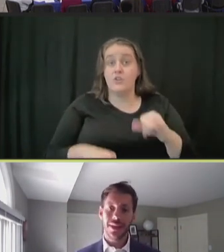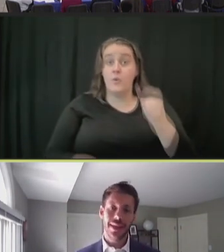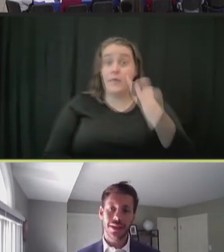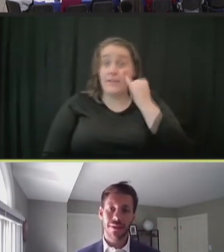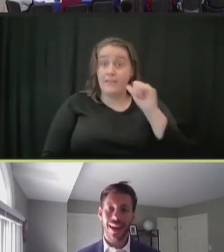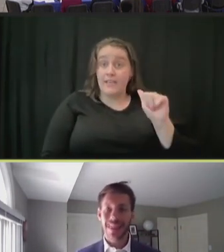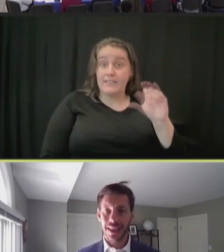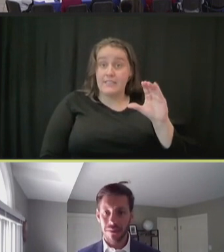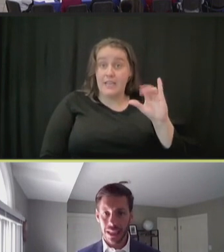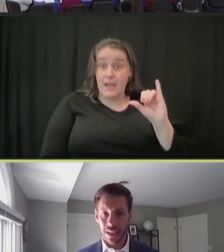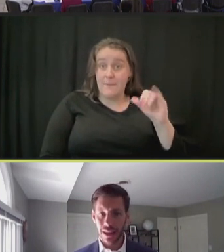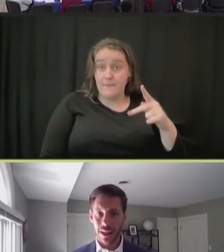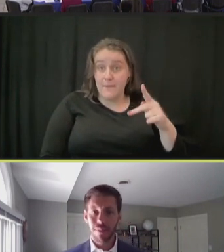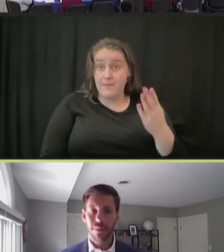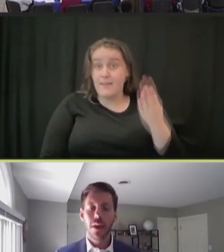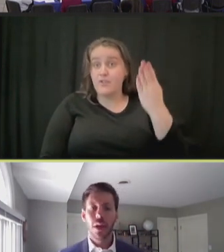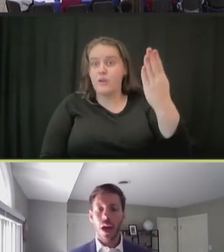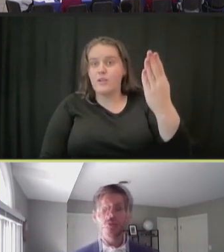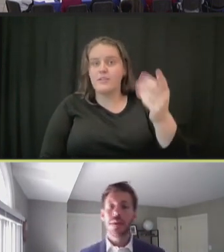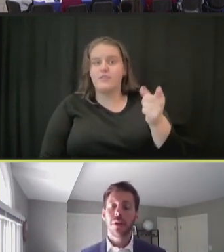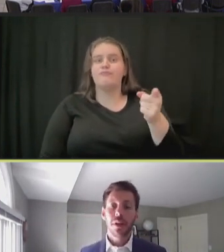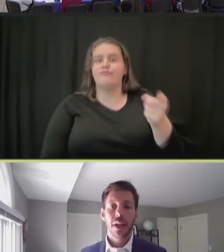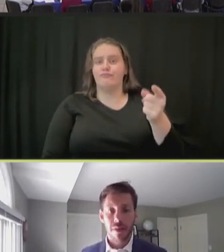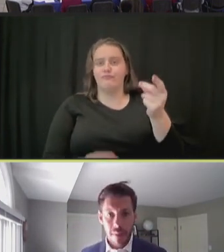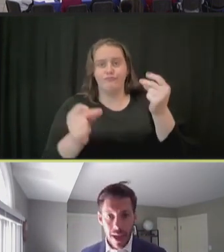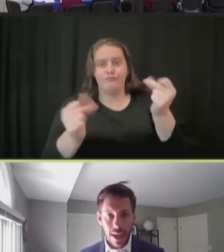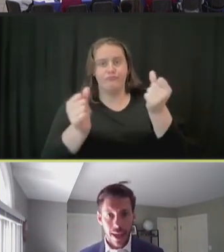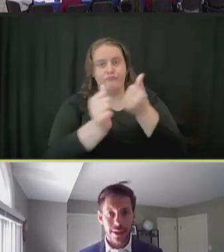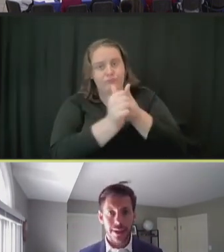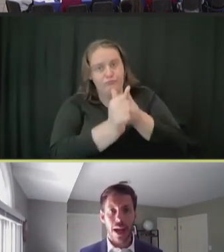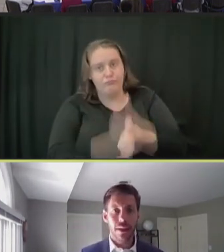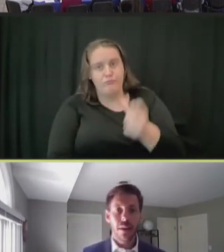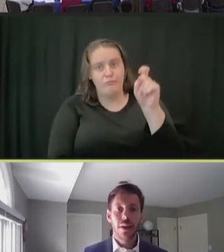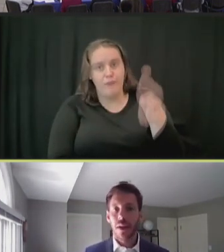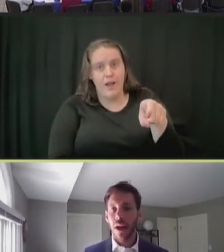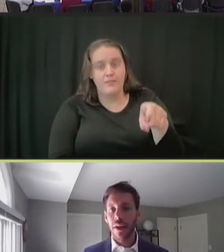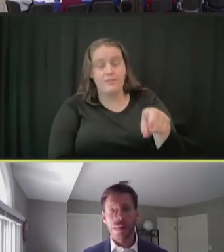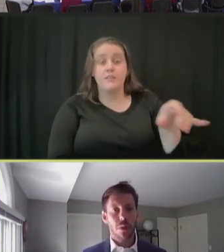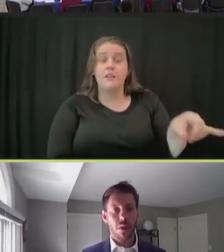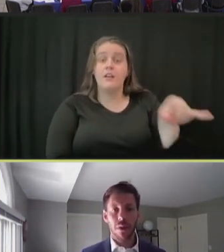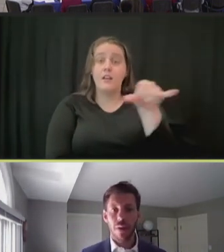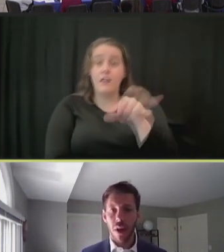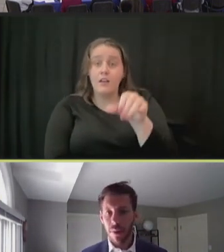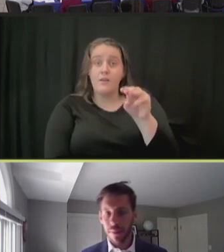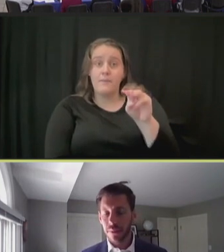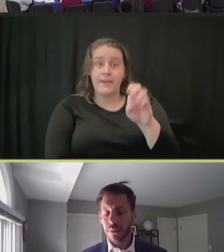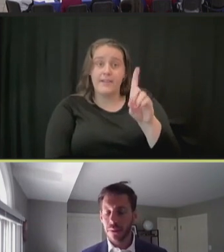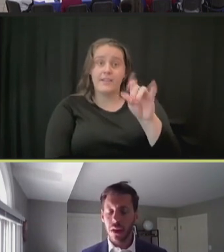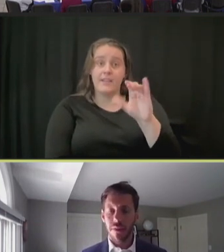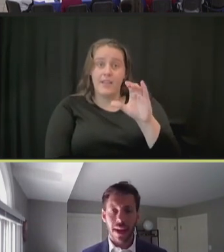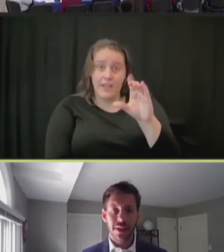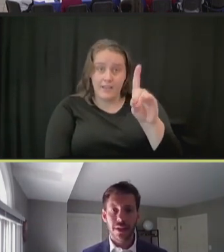it takes effect immediately. Similarly, on the Medicaid side, these were vaccines